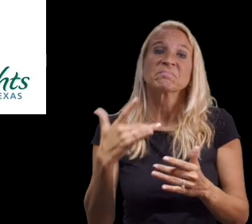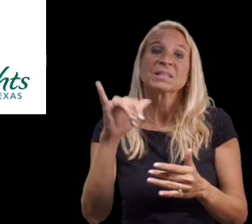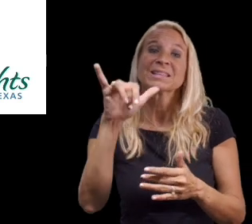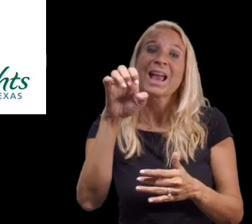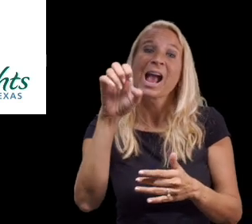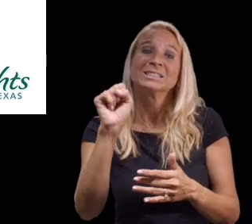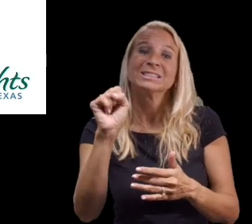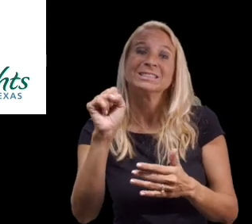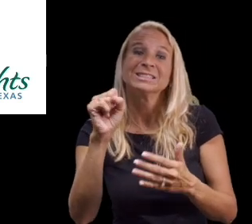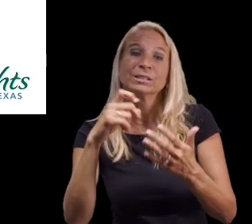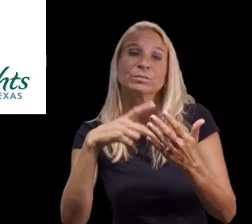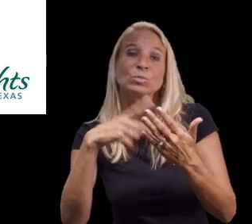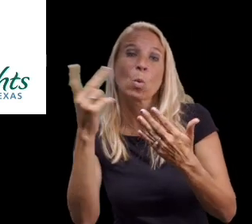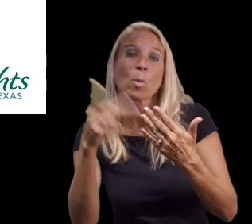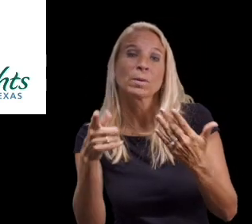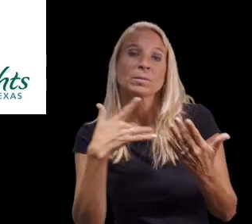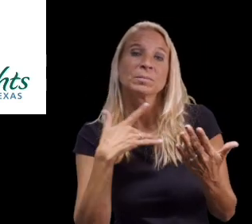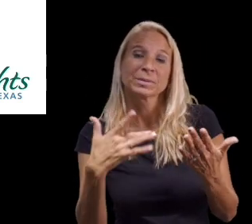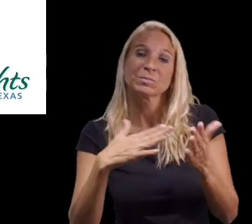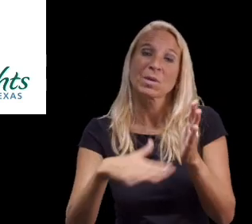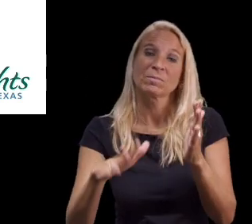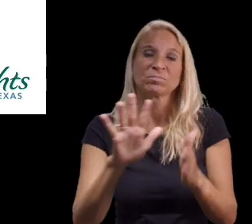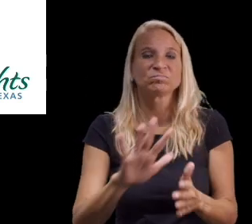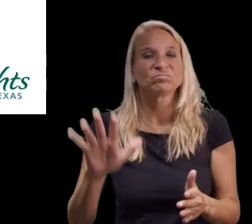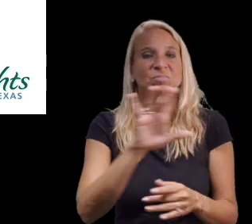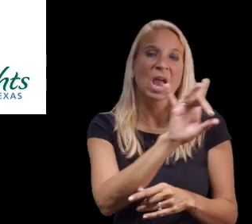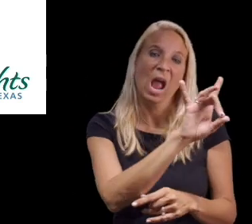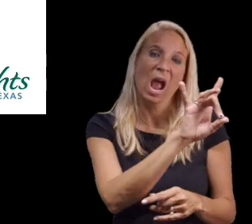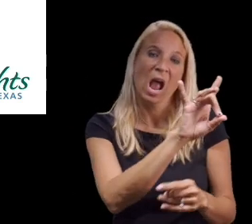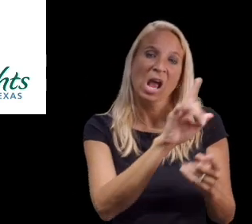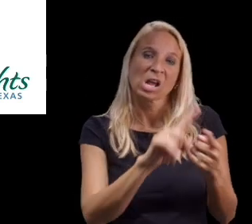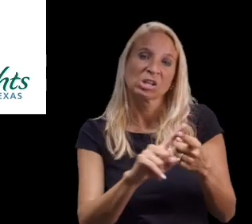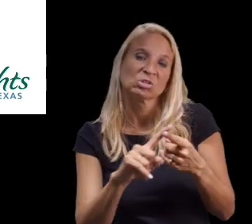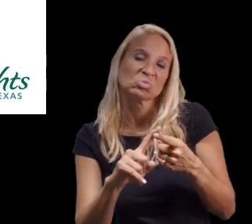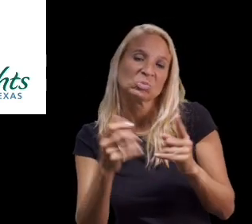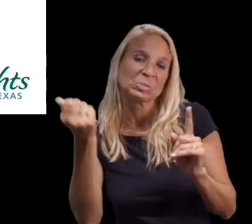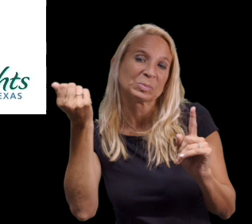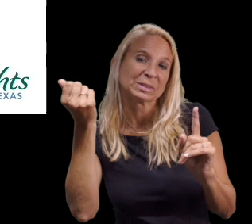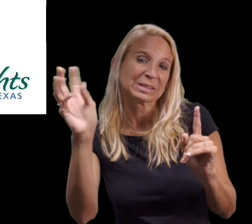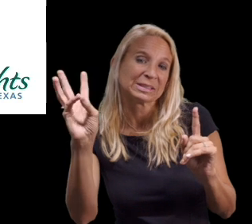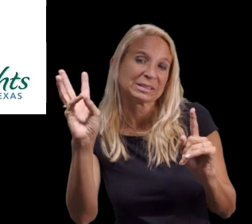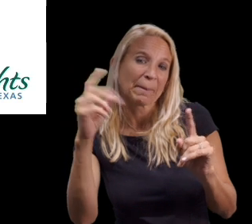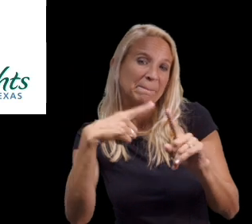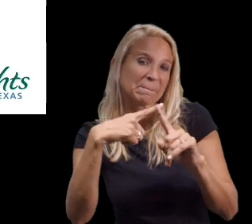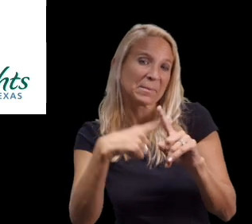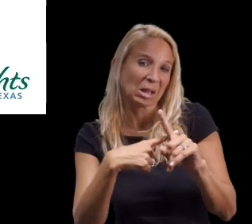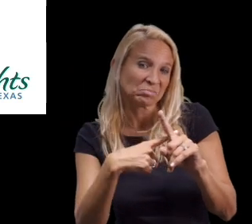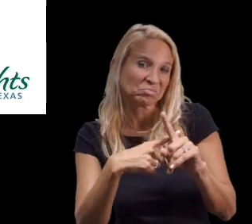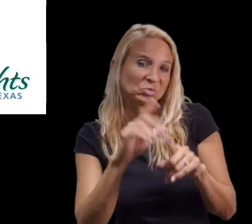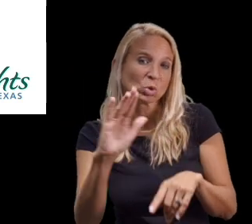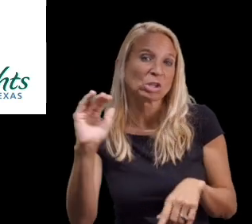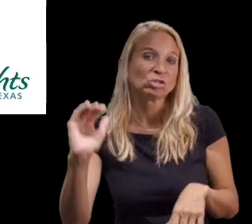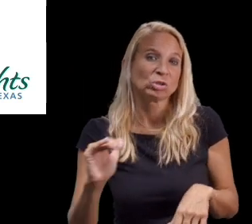The average length of the Yes waiver program is eight to 16 months.